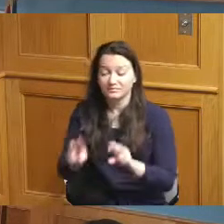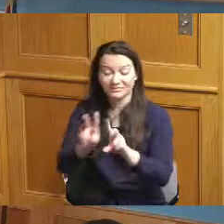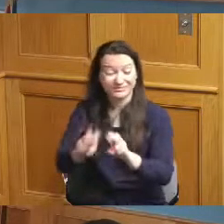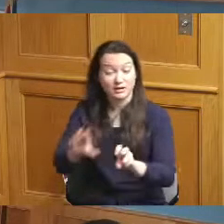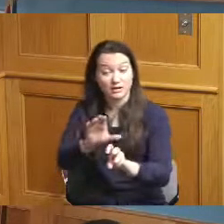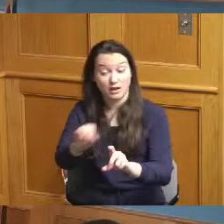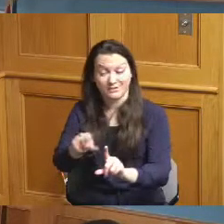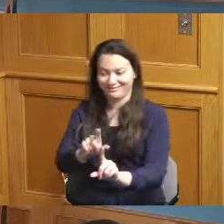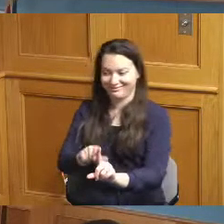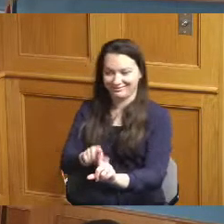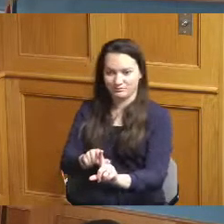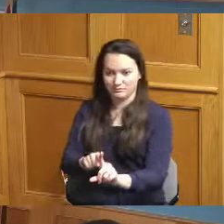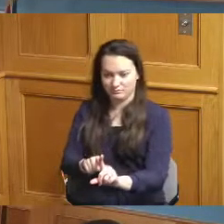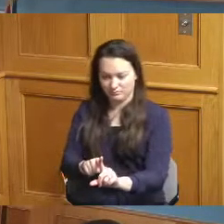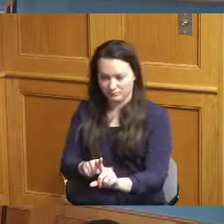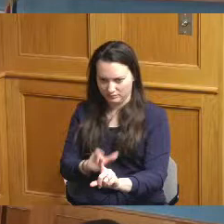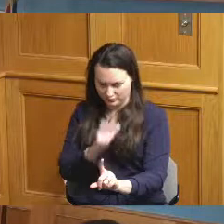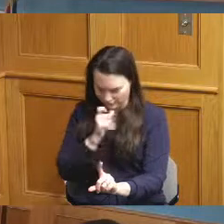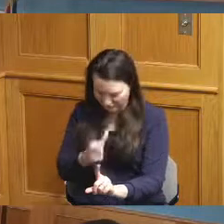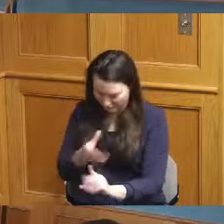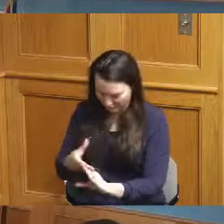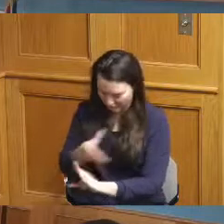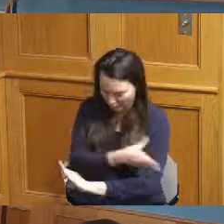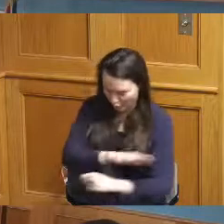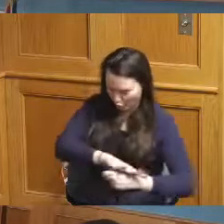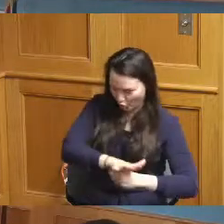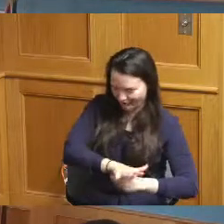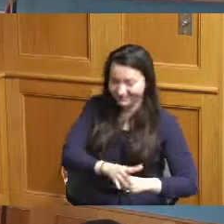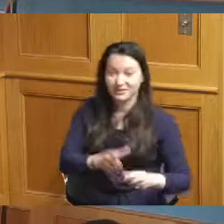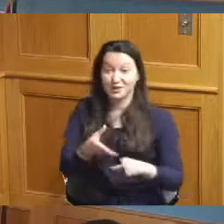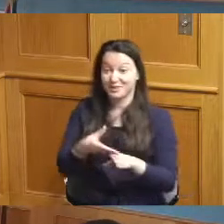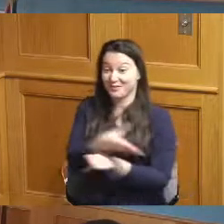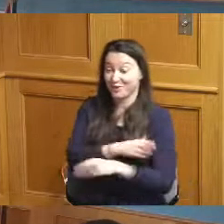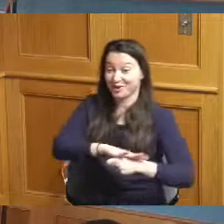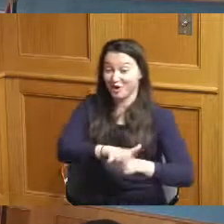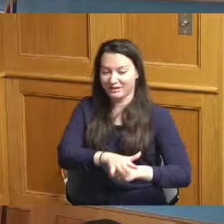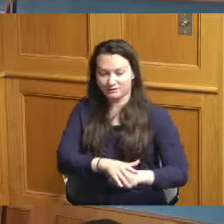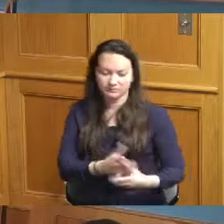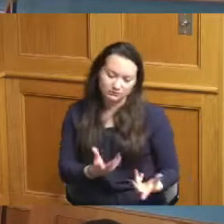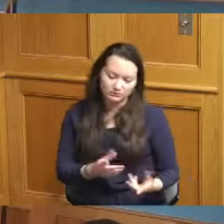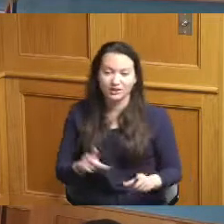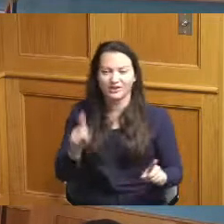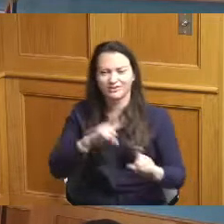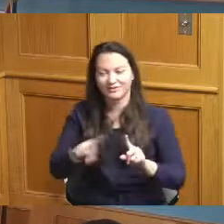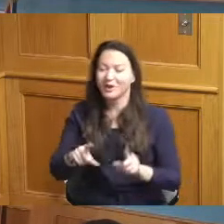that was not doing it prior to Covid because the first thing I thought about was well Covid you